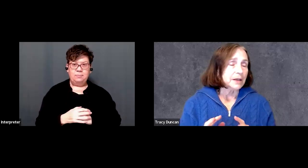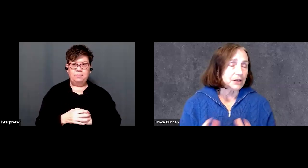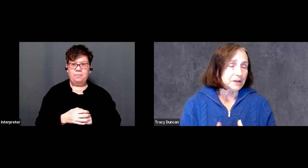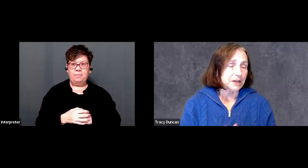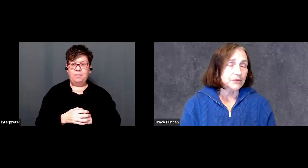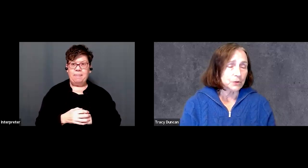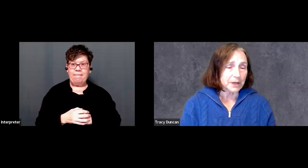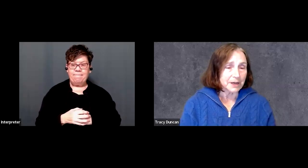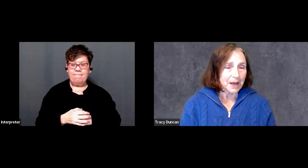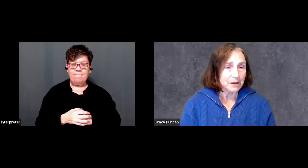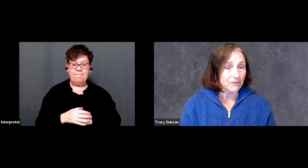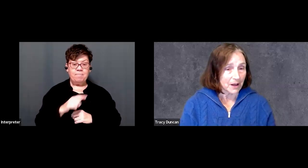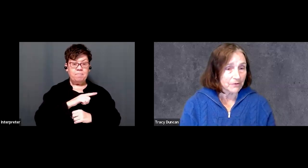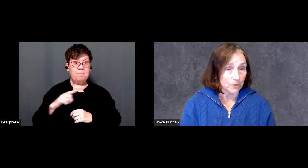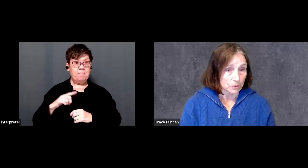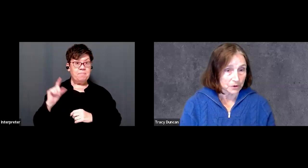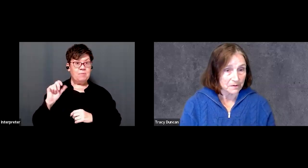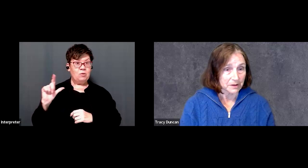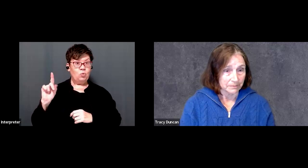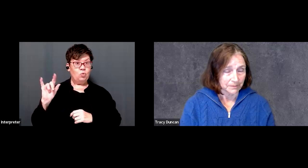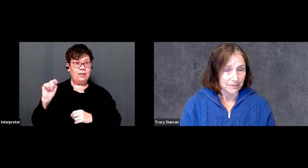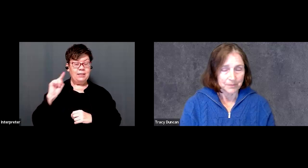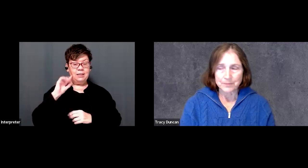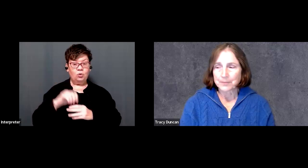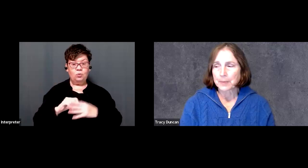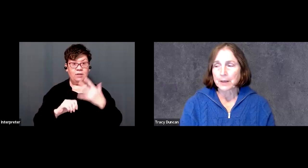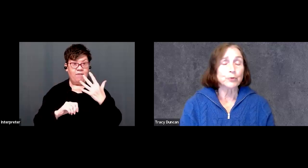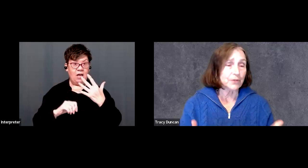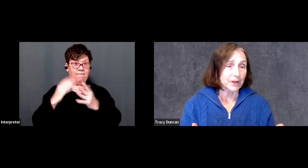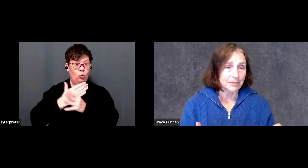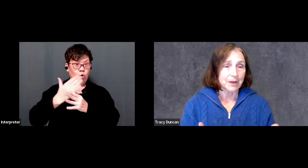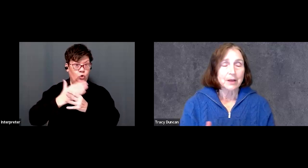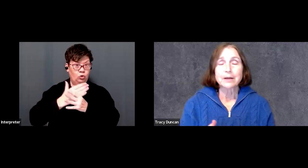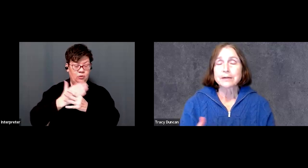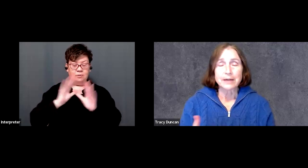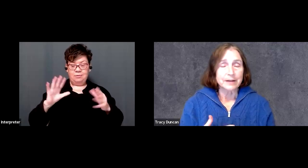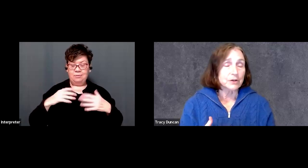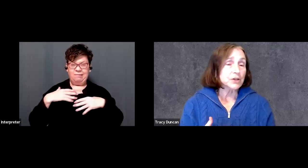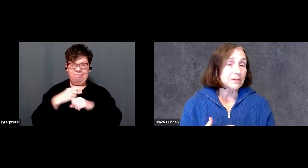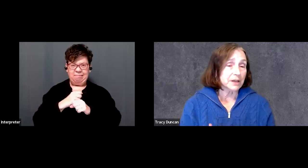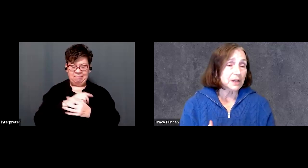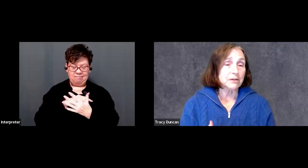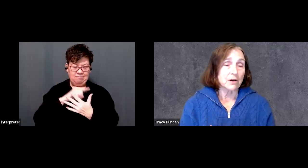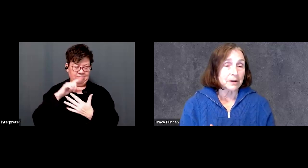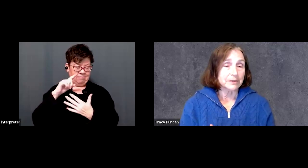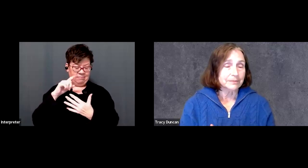The legislative toolkit has five folders. Briefly, there's, "Just getting started."